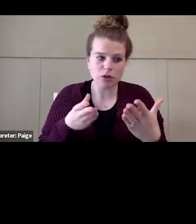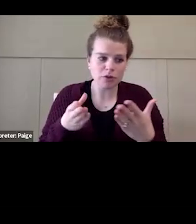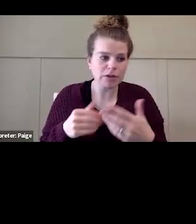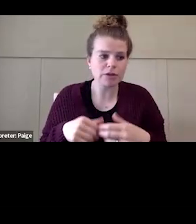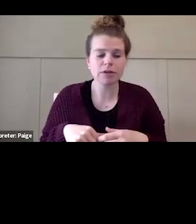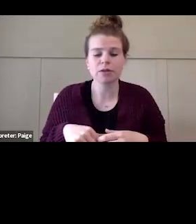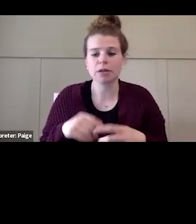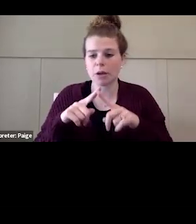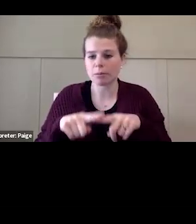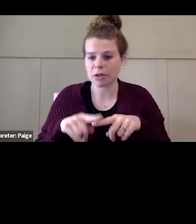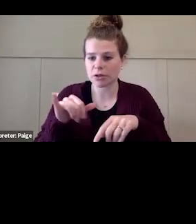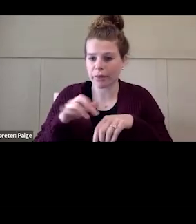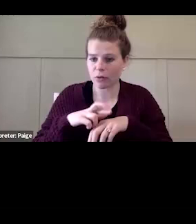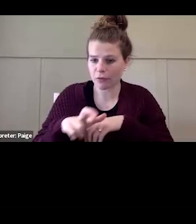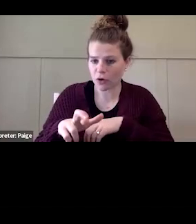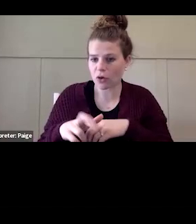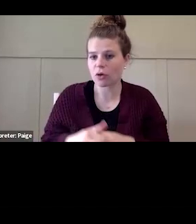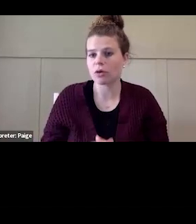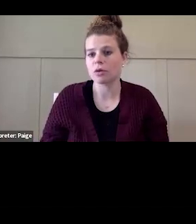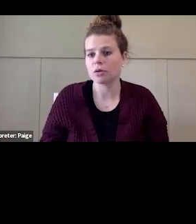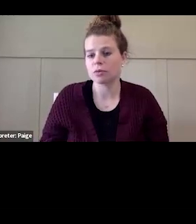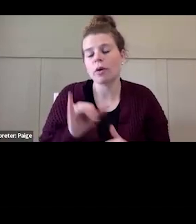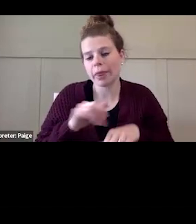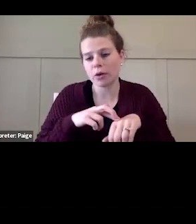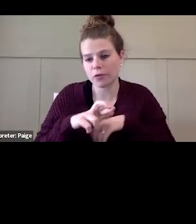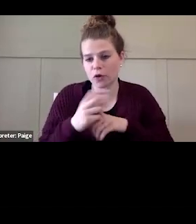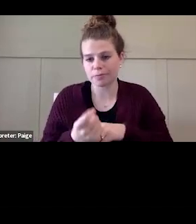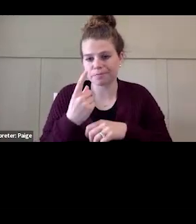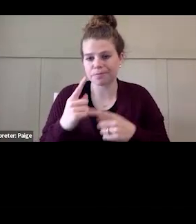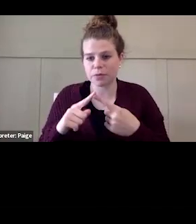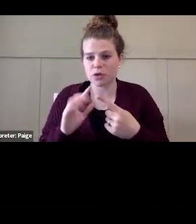they submit a referral to our case management partners